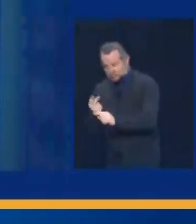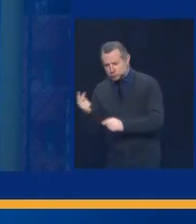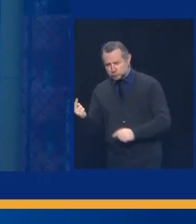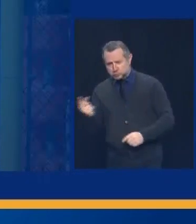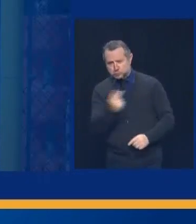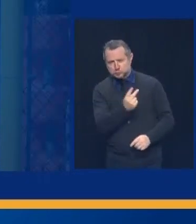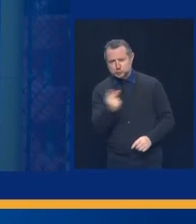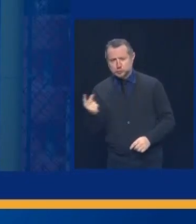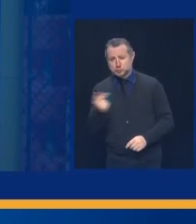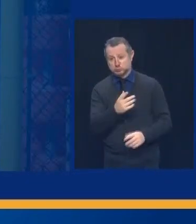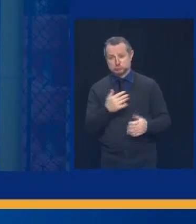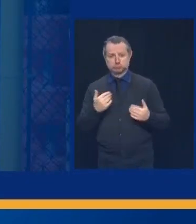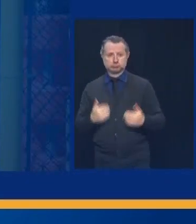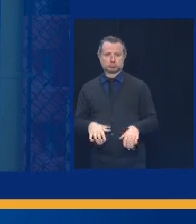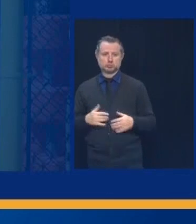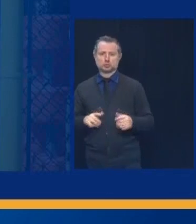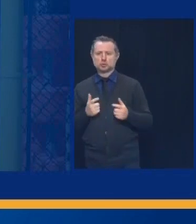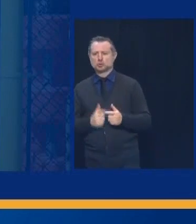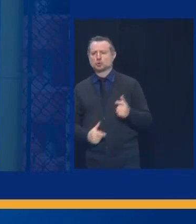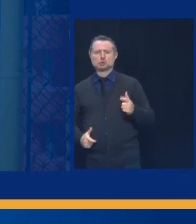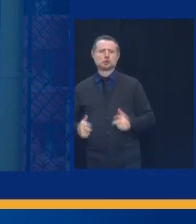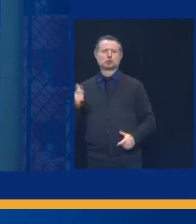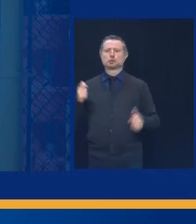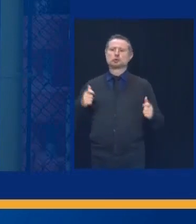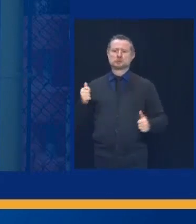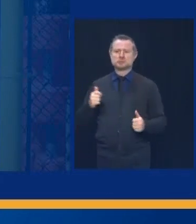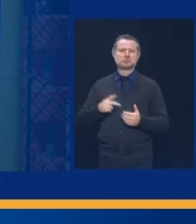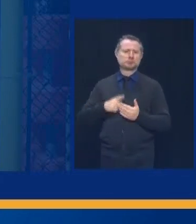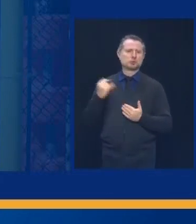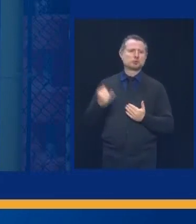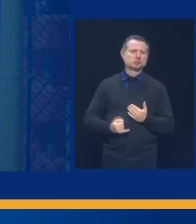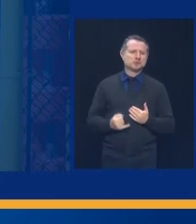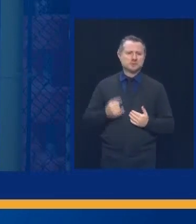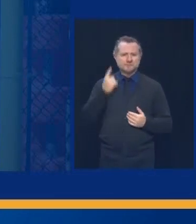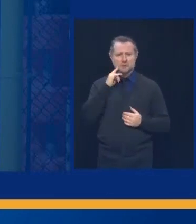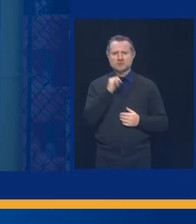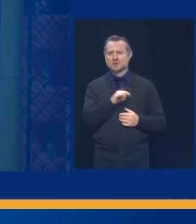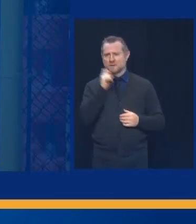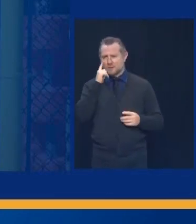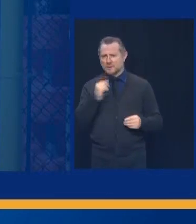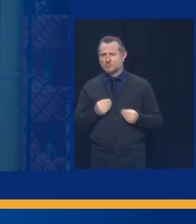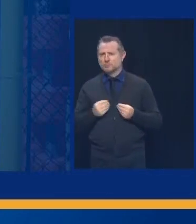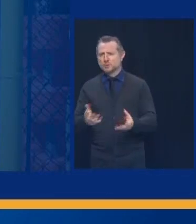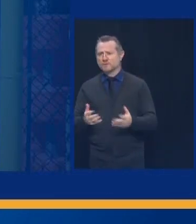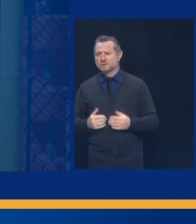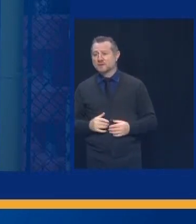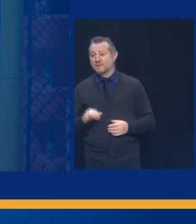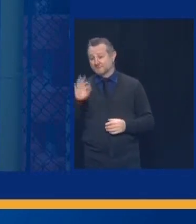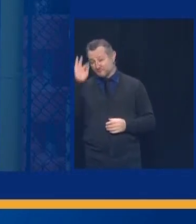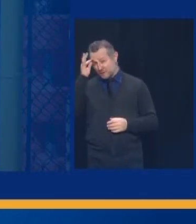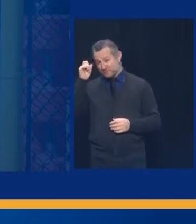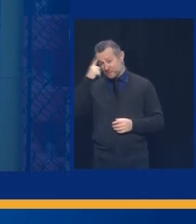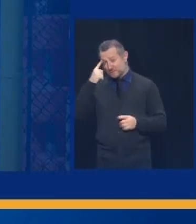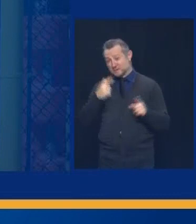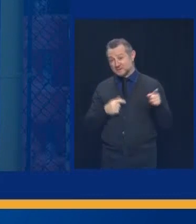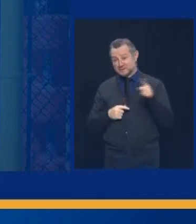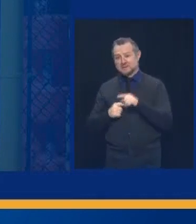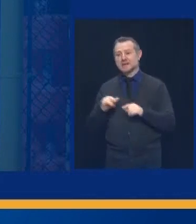DOUBLE THE NUMBER OF COVID TESTS THAT YOU HAVE DONE NATIONWIDE IN SEVEN MONTHS.